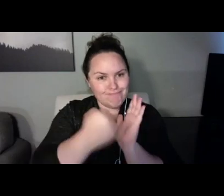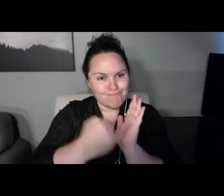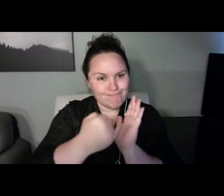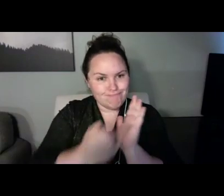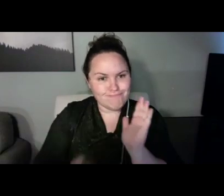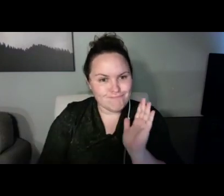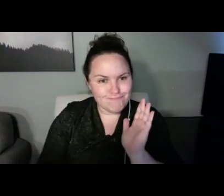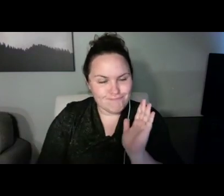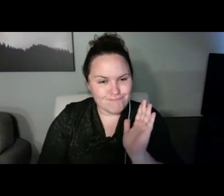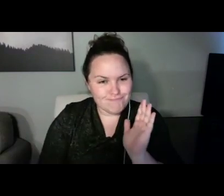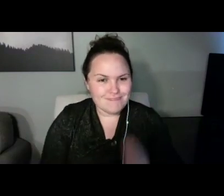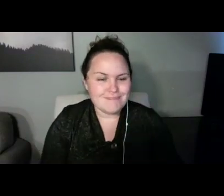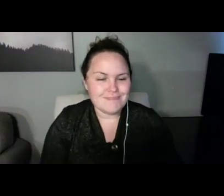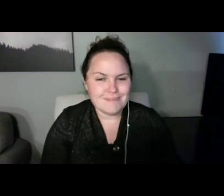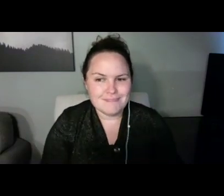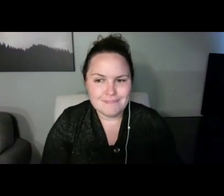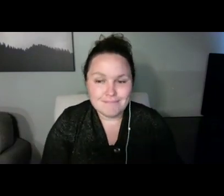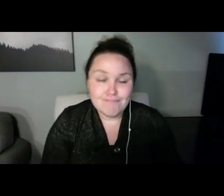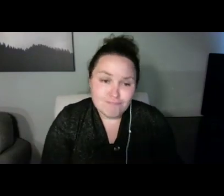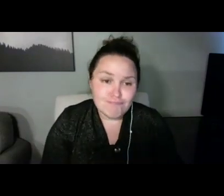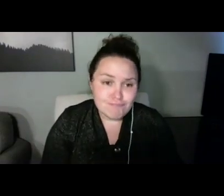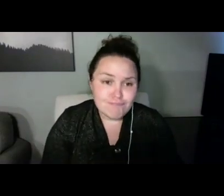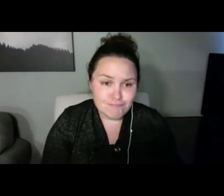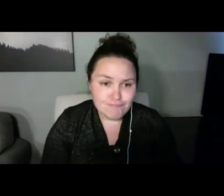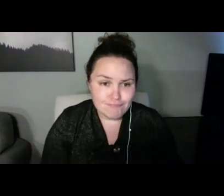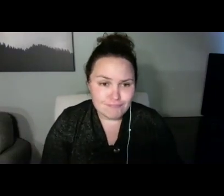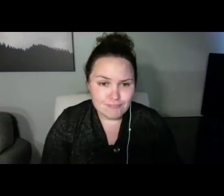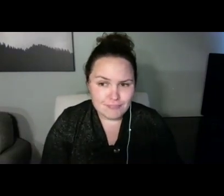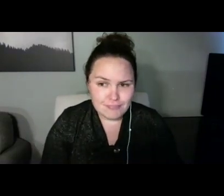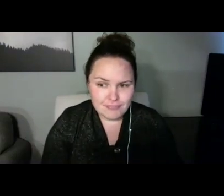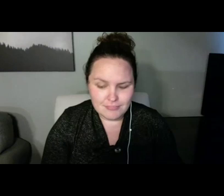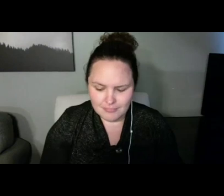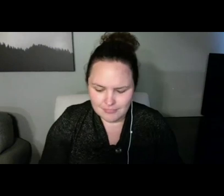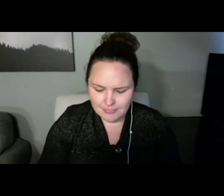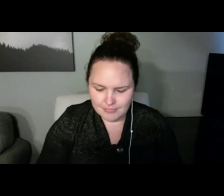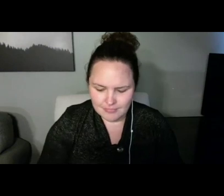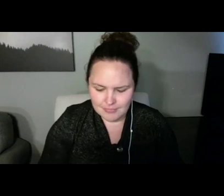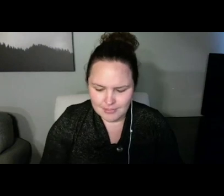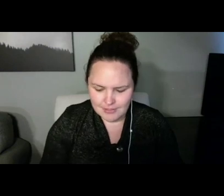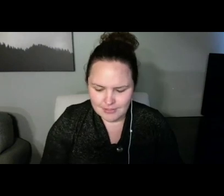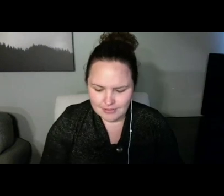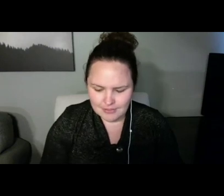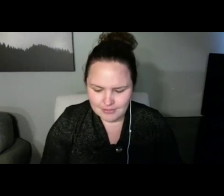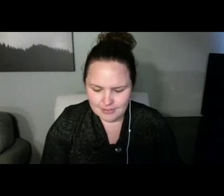Yep. What?